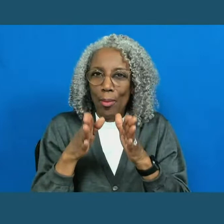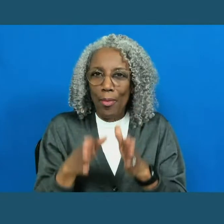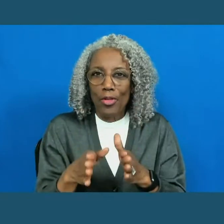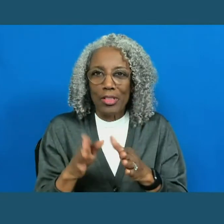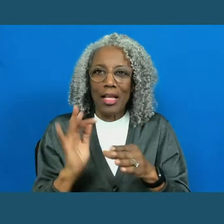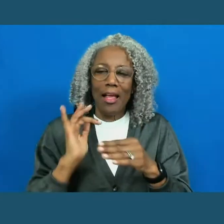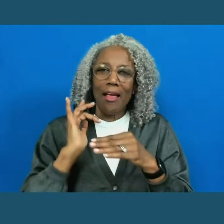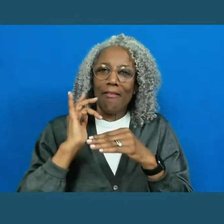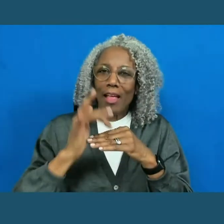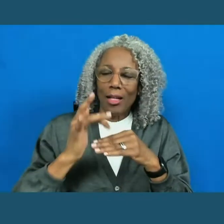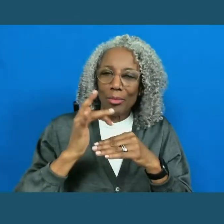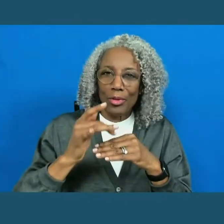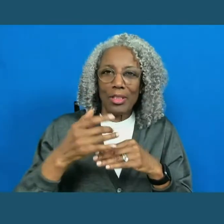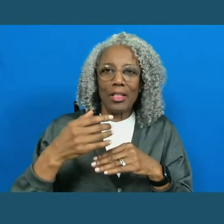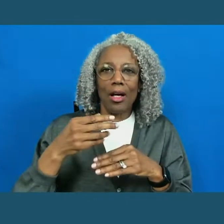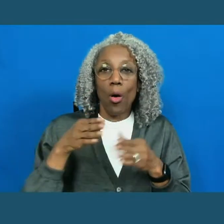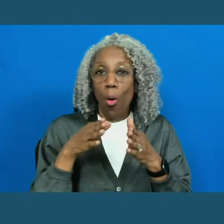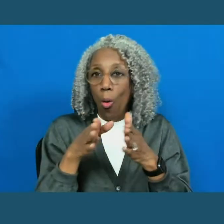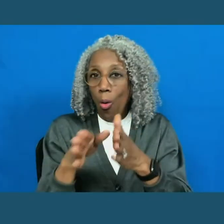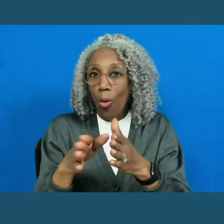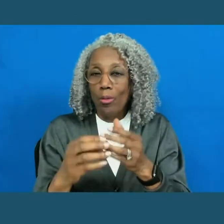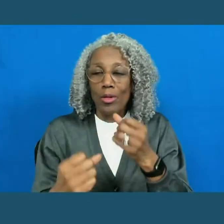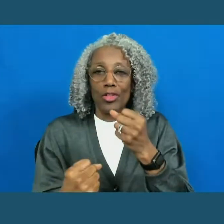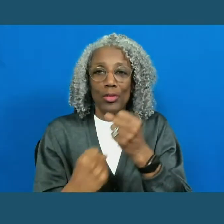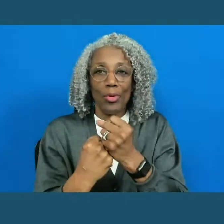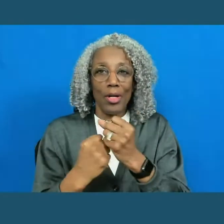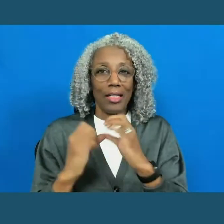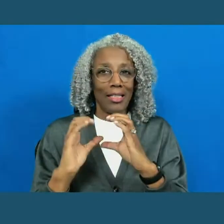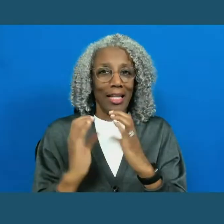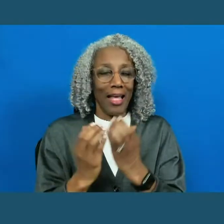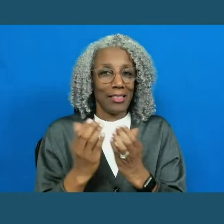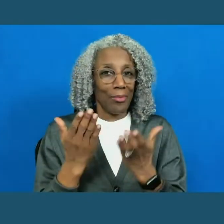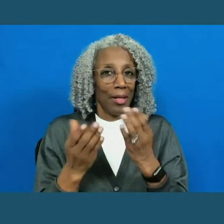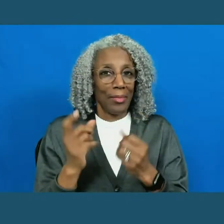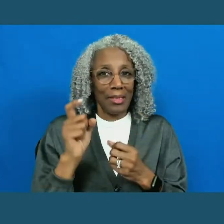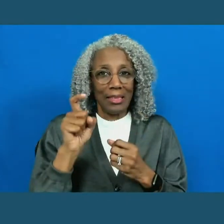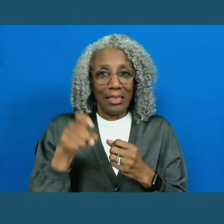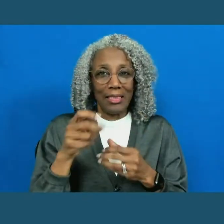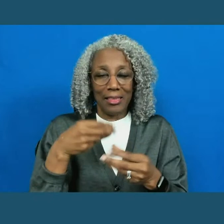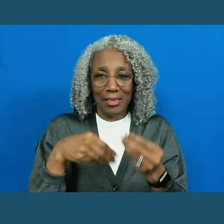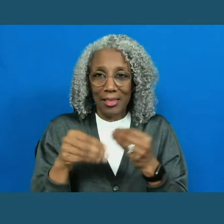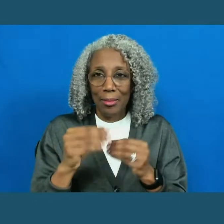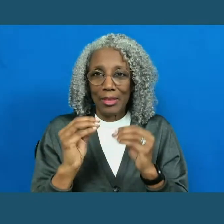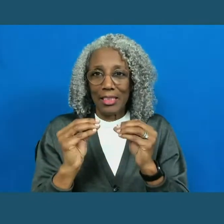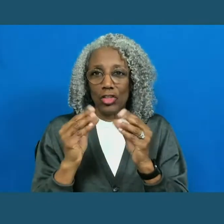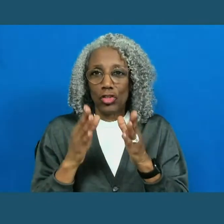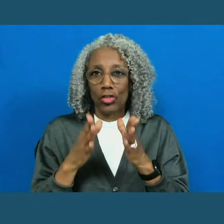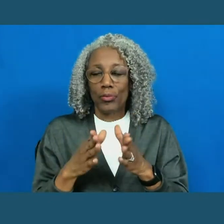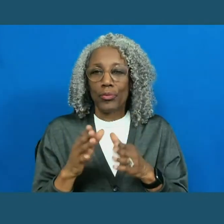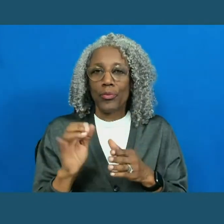their school community as an additional person to be available to be to be out in the